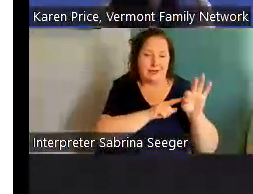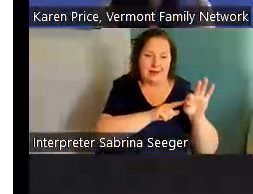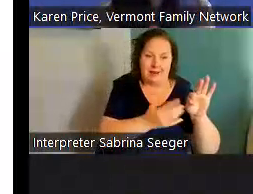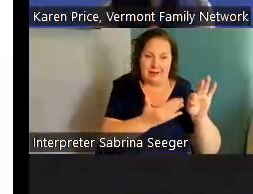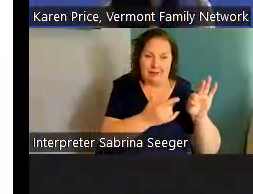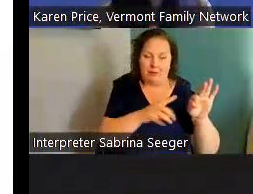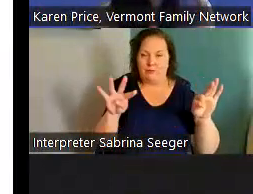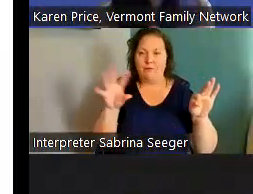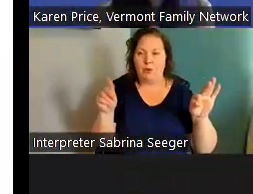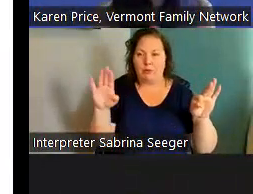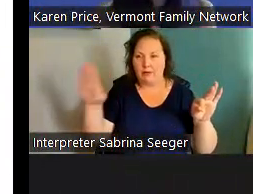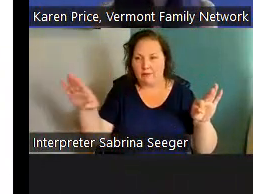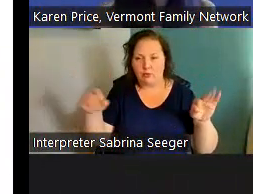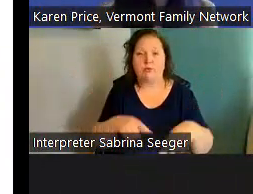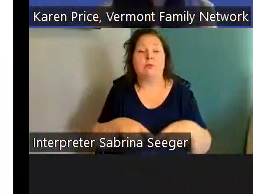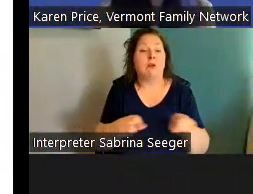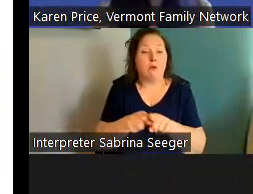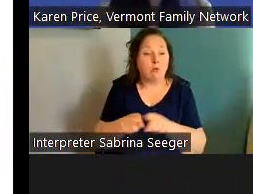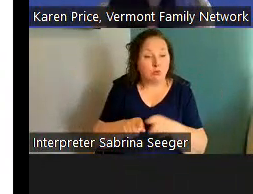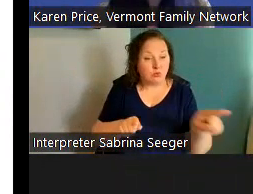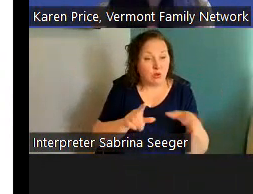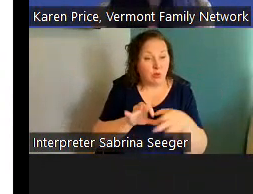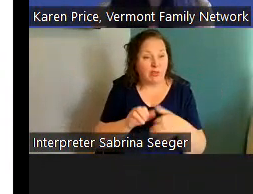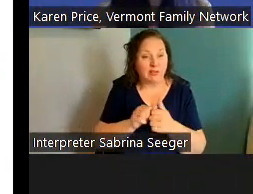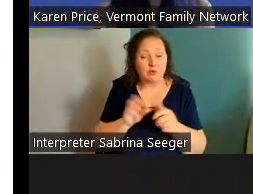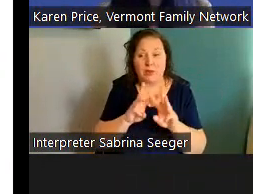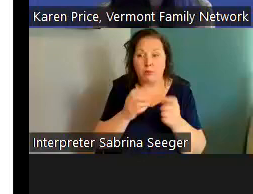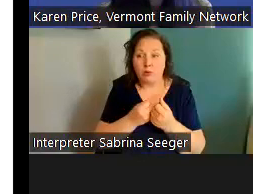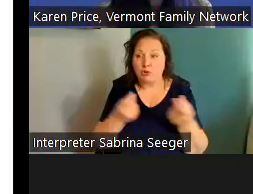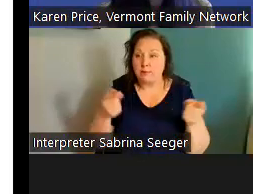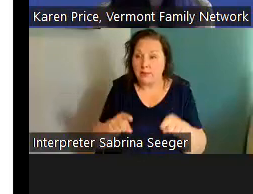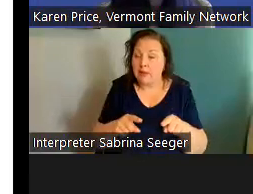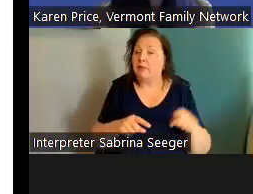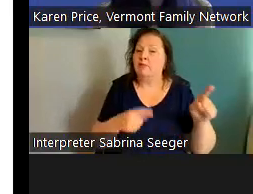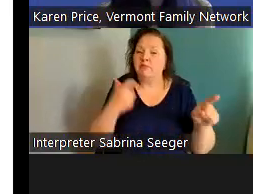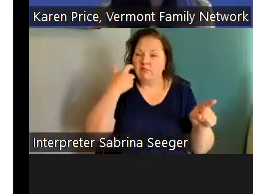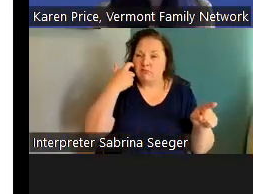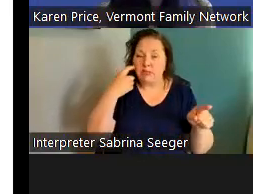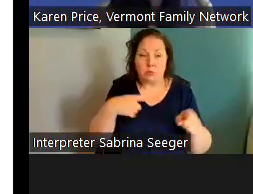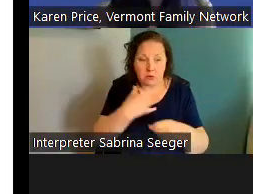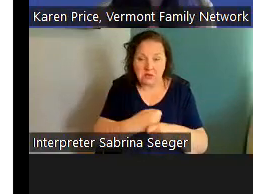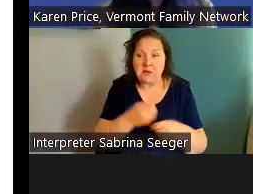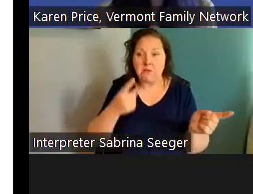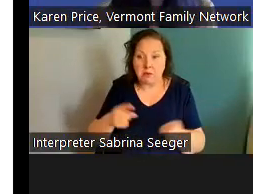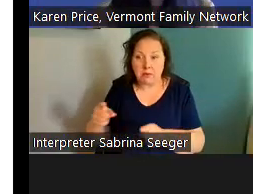pm. We have links to some workshops that we have done over the last year. One of them is